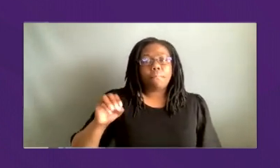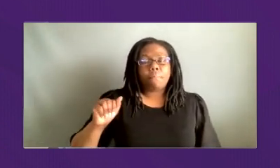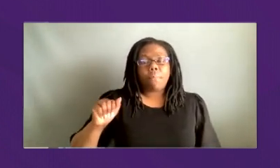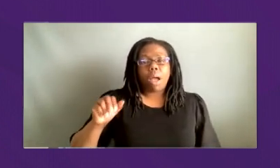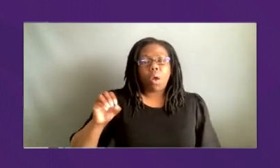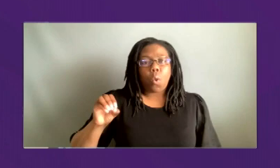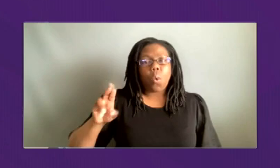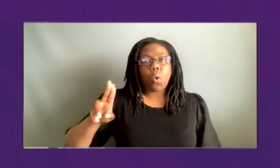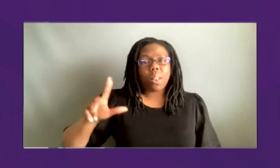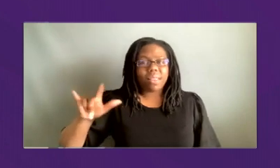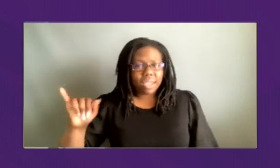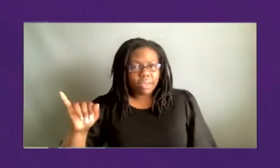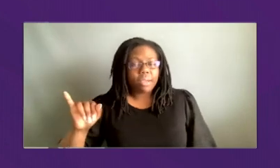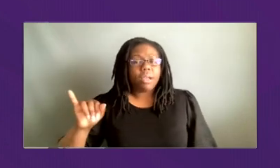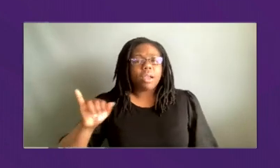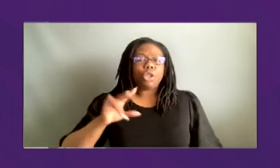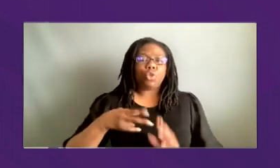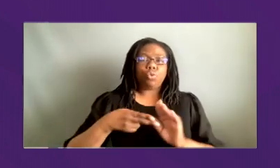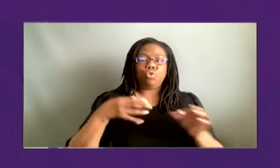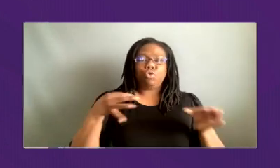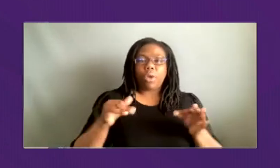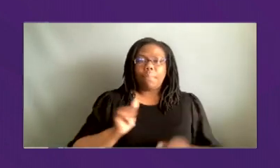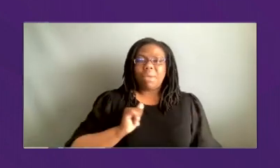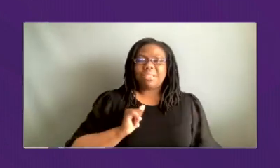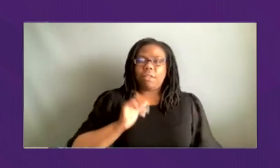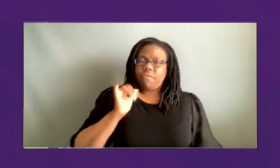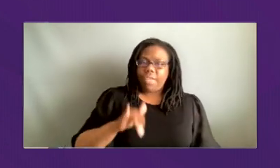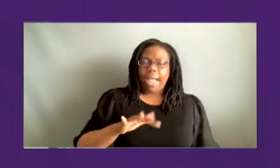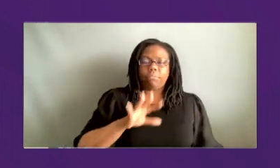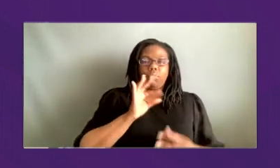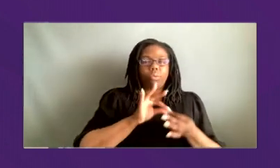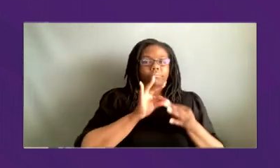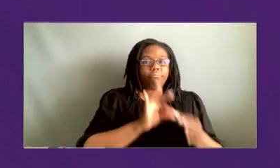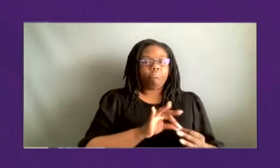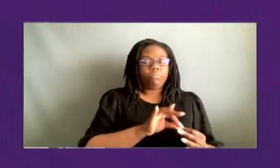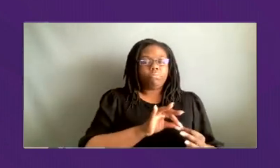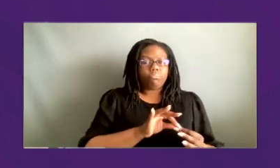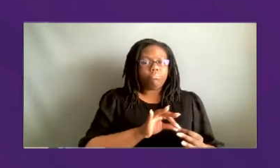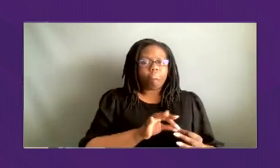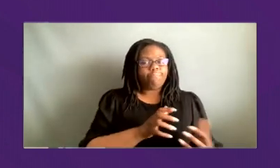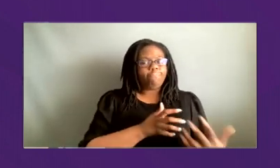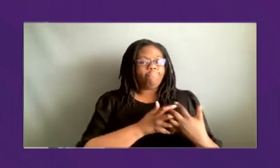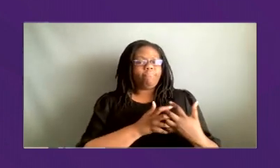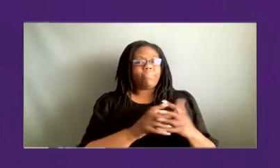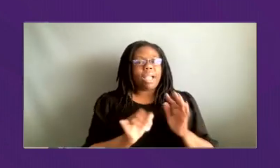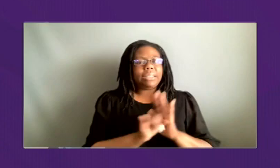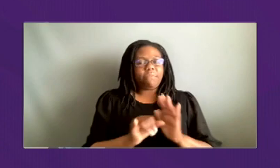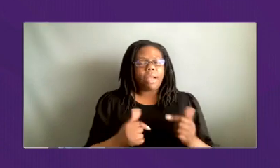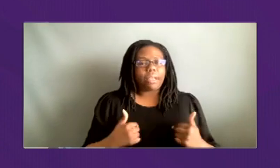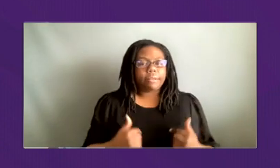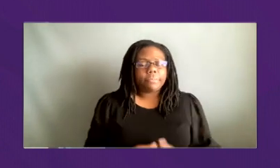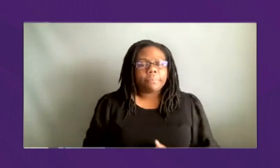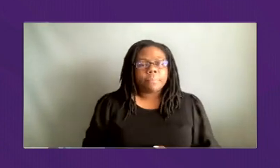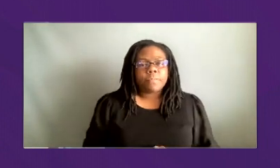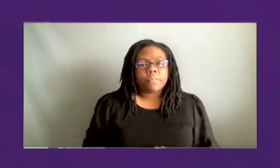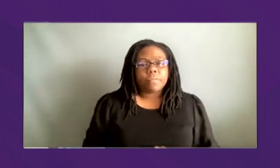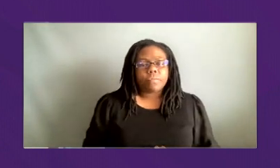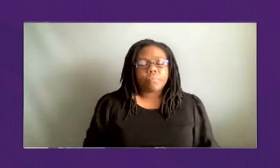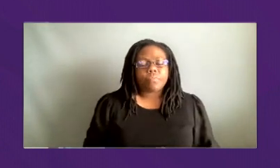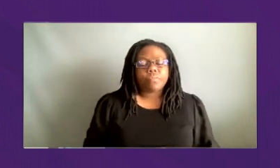Indian? That's also a question that's based on personal preference. It is the name of our museum,